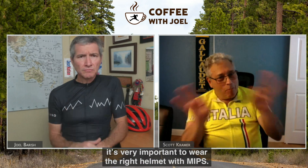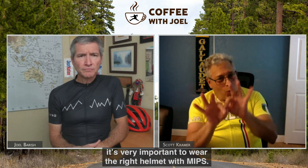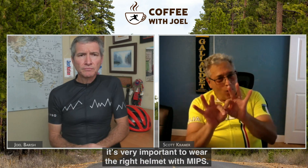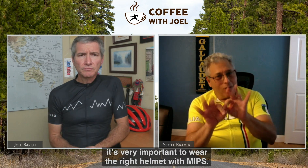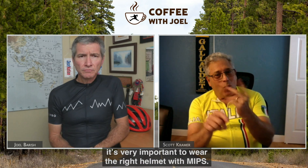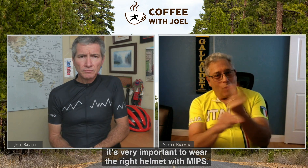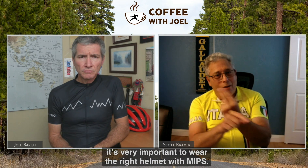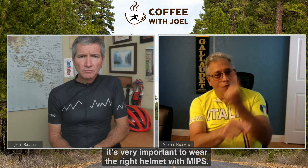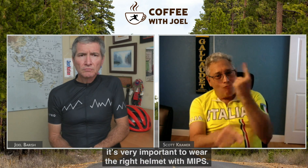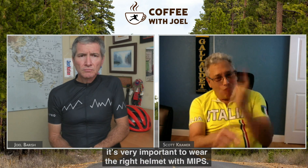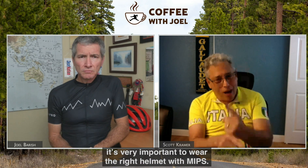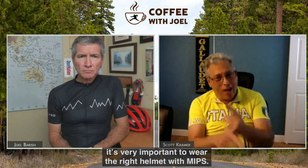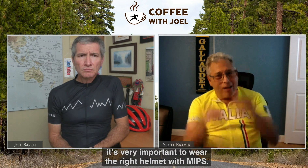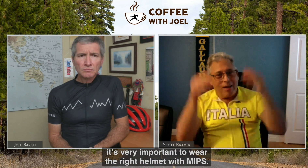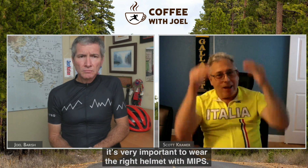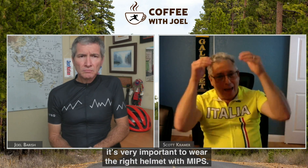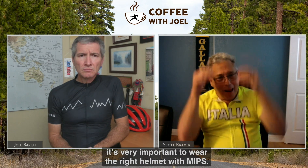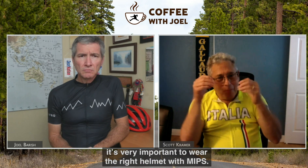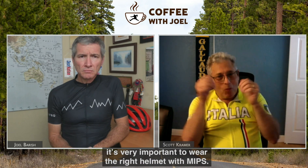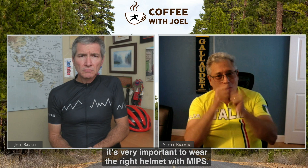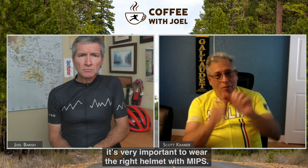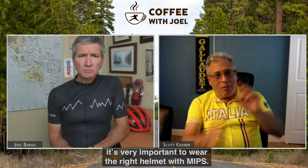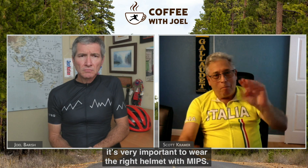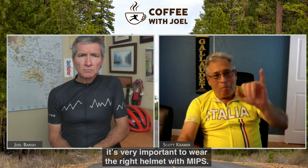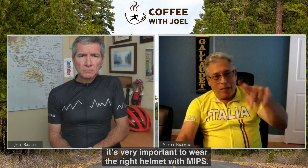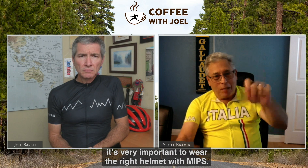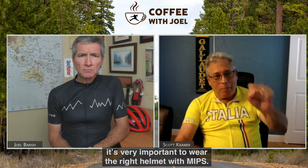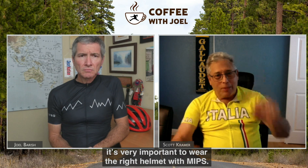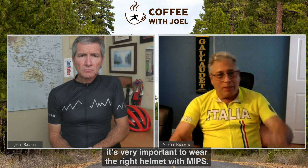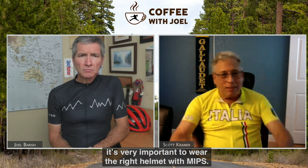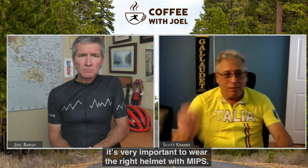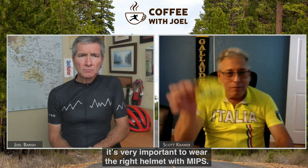it’s very important to wear the right helmet with MIPS.